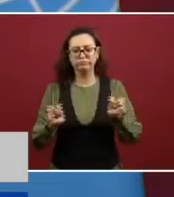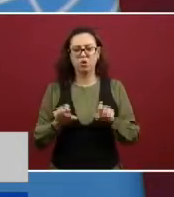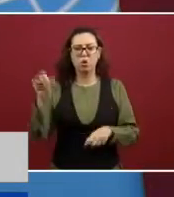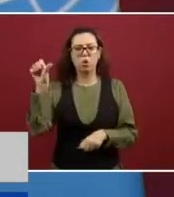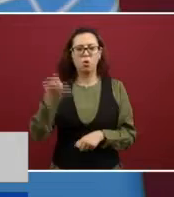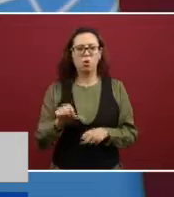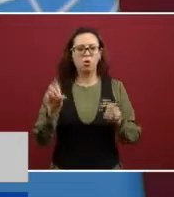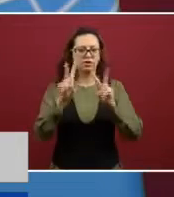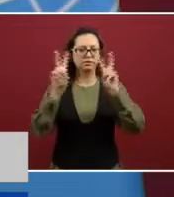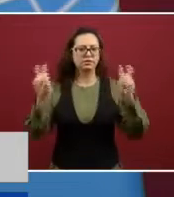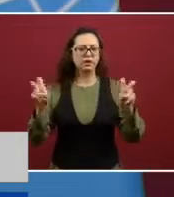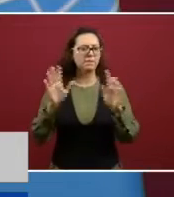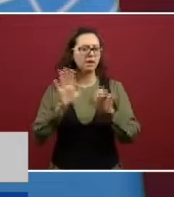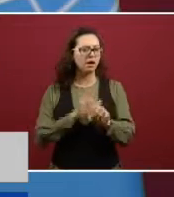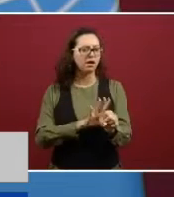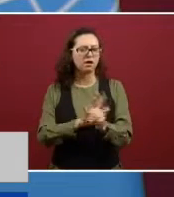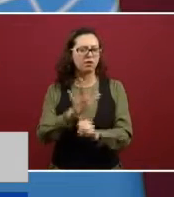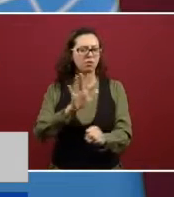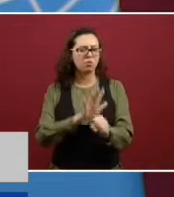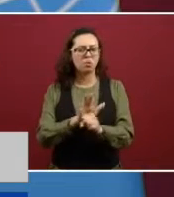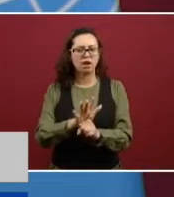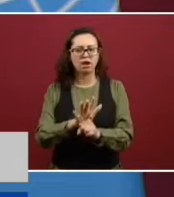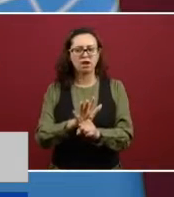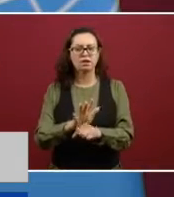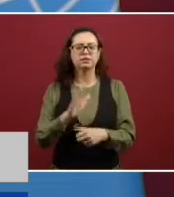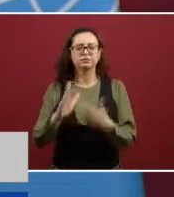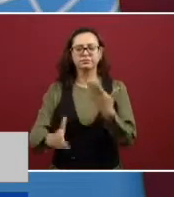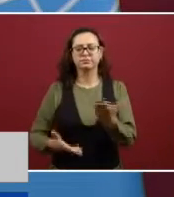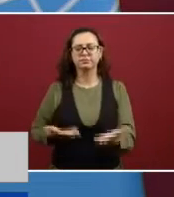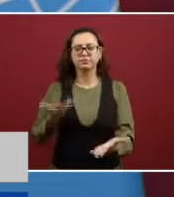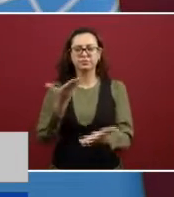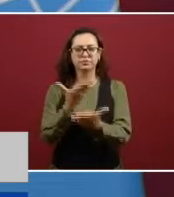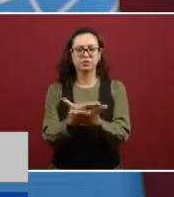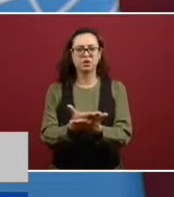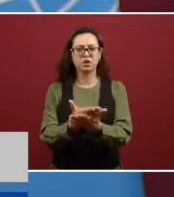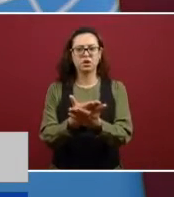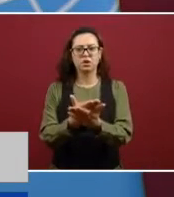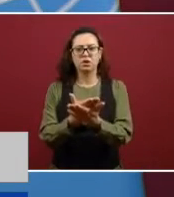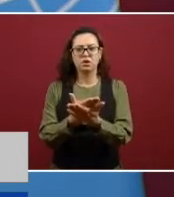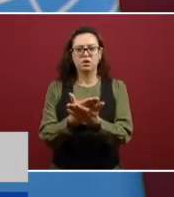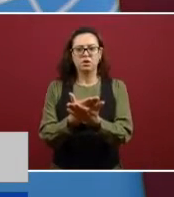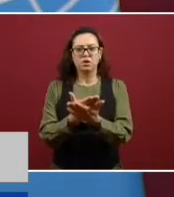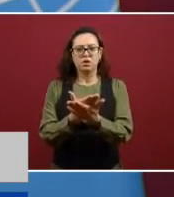with the purpose of giving an effective solution to the migratory phenomenon promoting cooperation for development